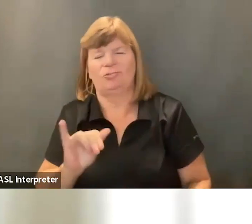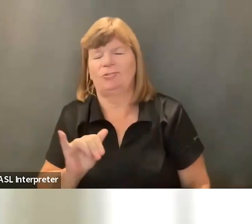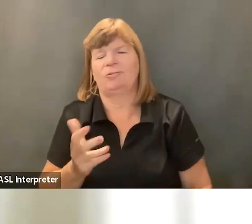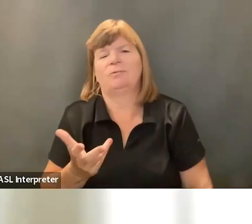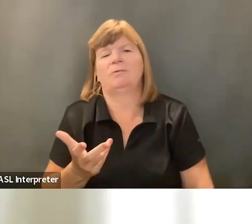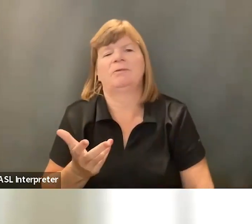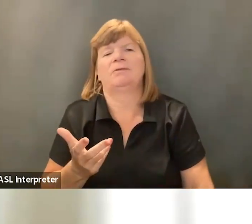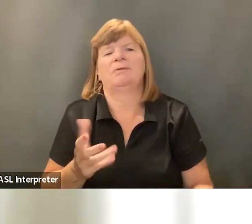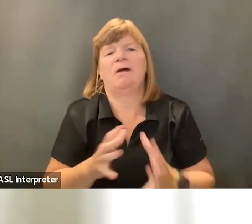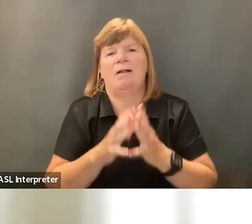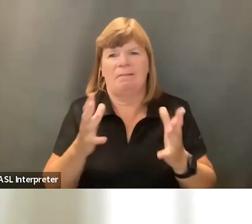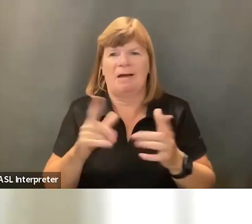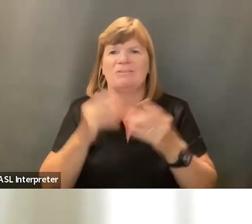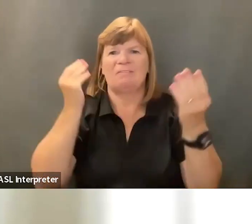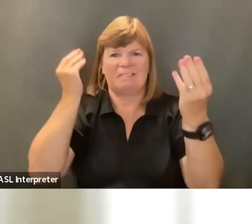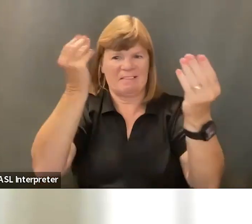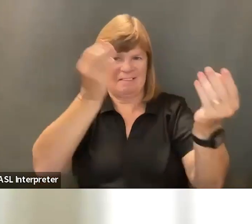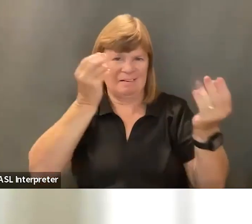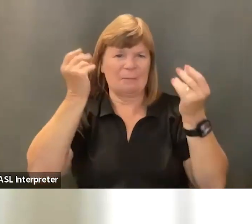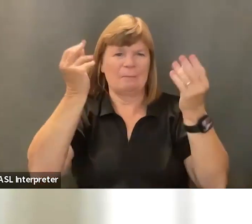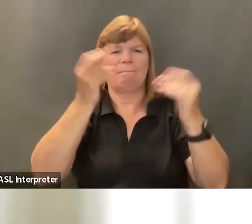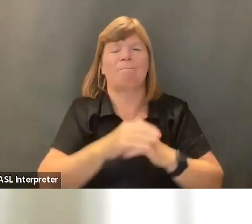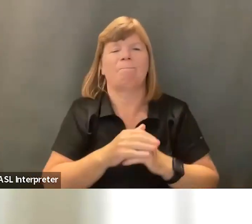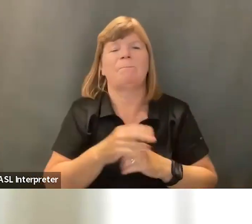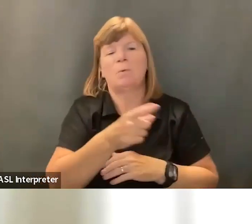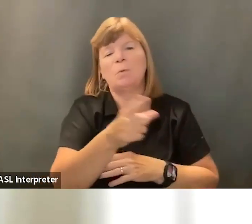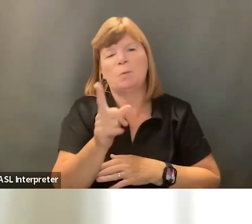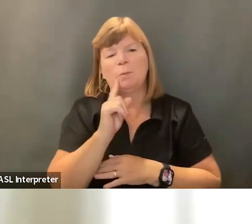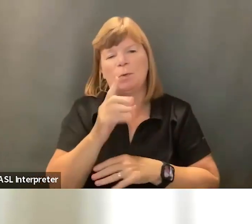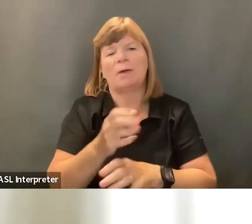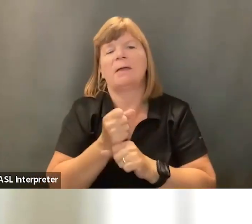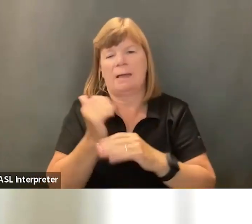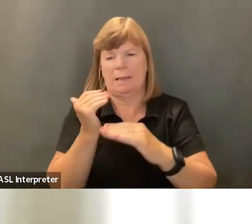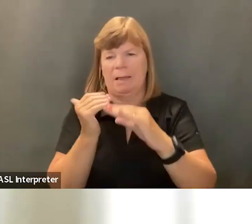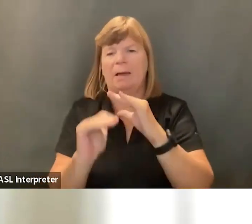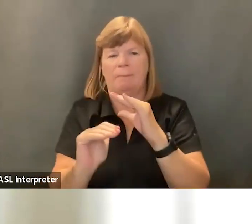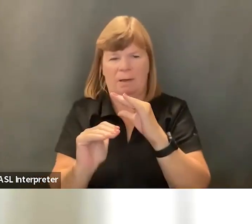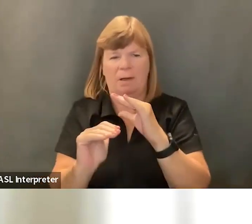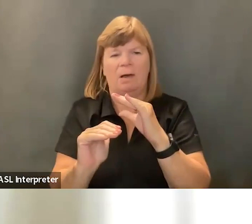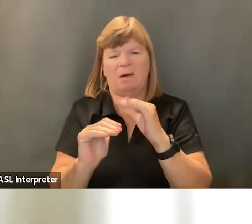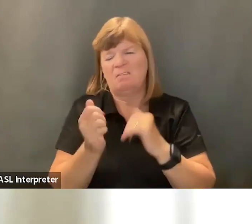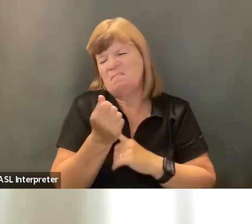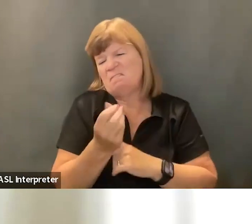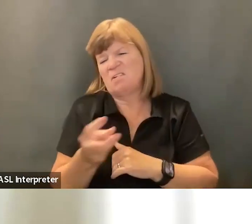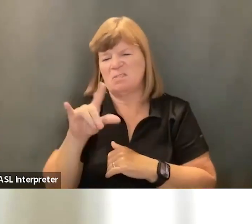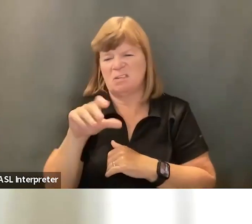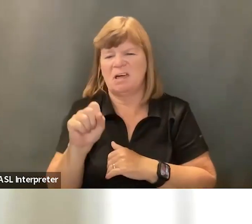lots to think about you'll be receiving an email within a few days with the recording